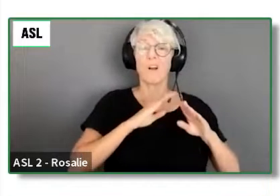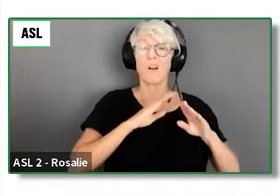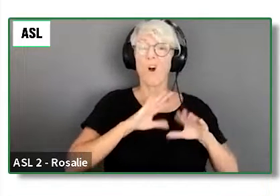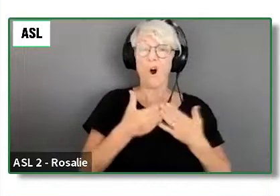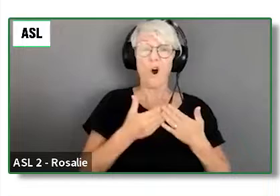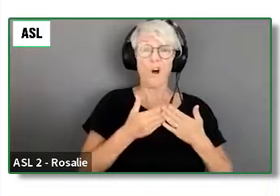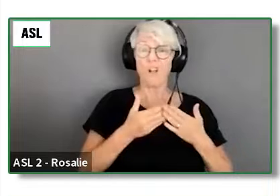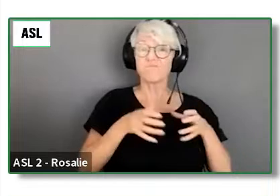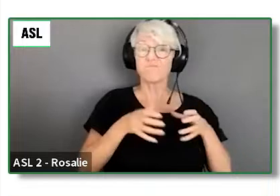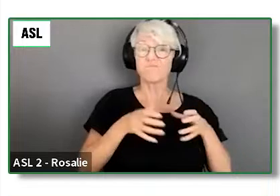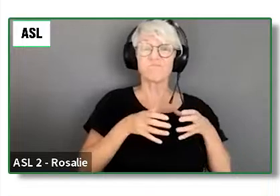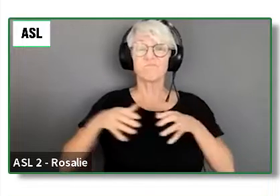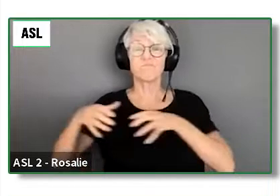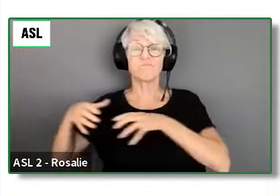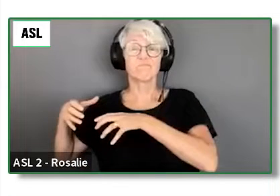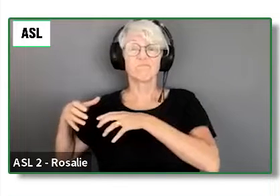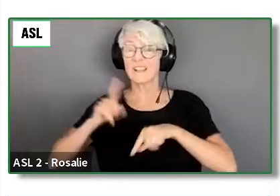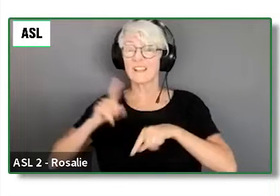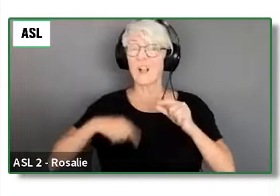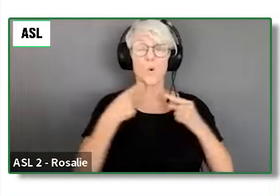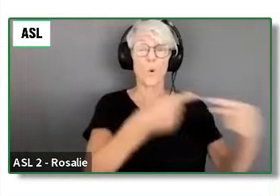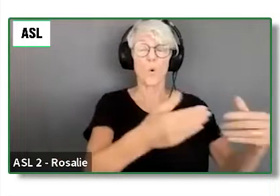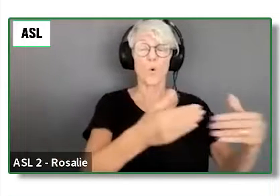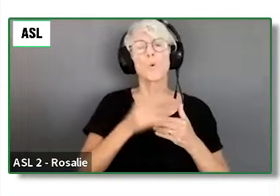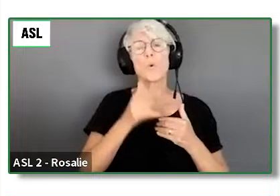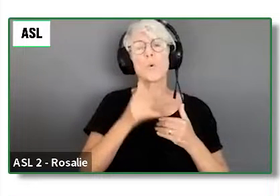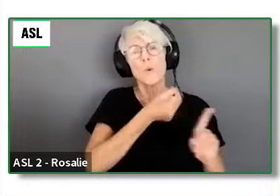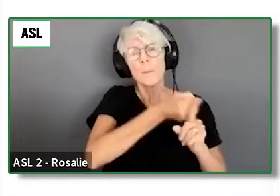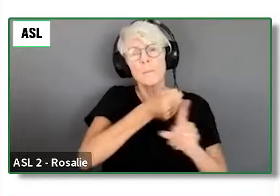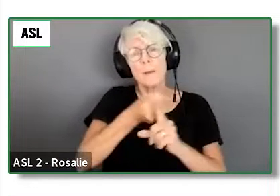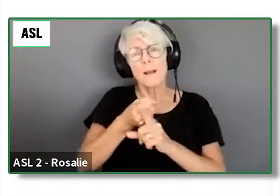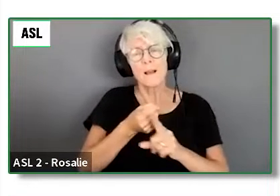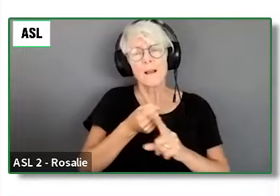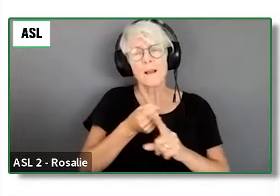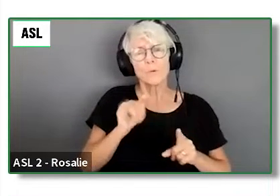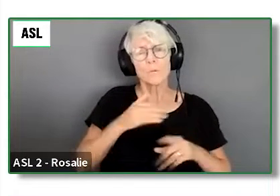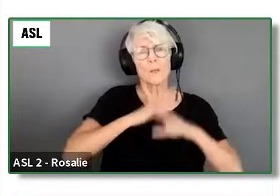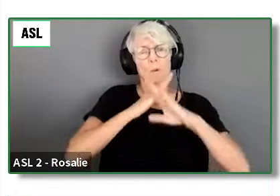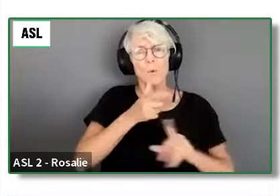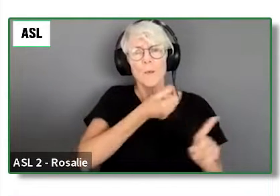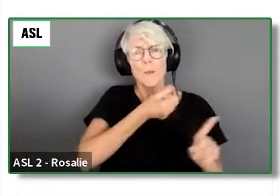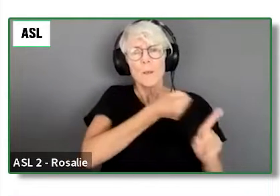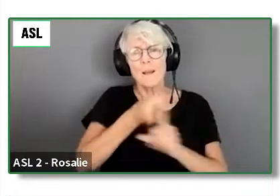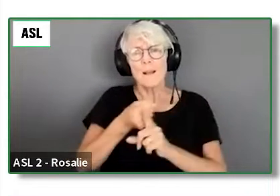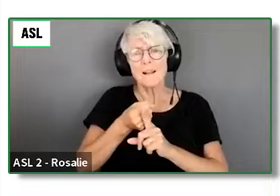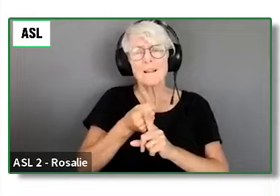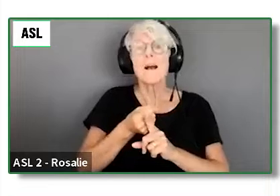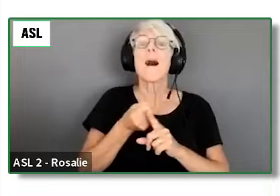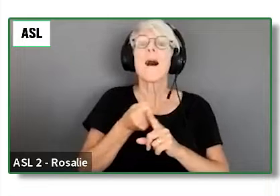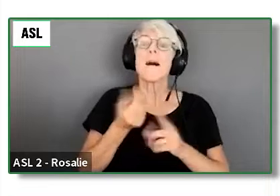who is impacted by these barriers. No doubt we have a diverse audience out